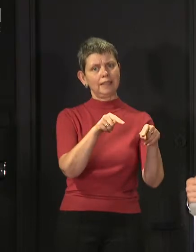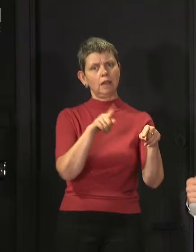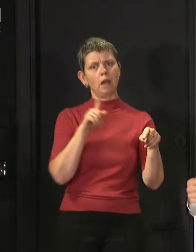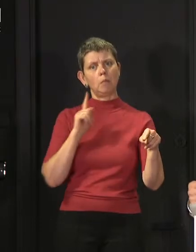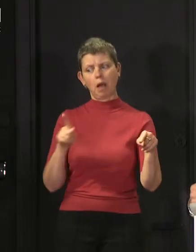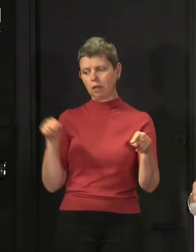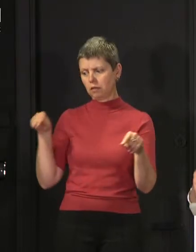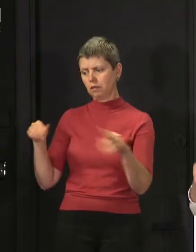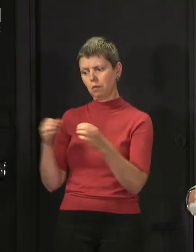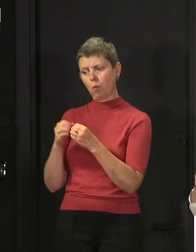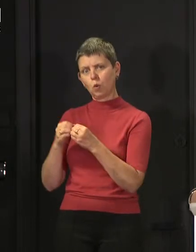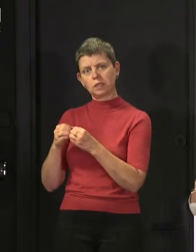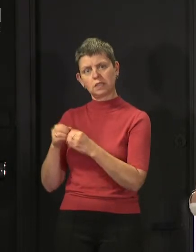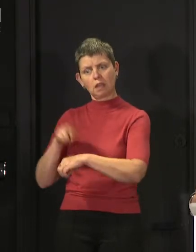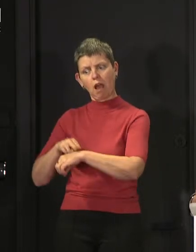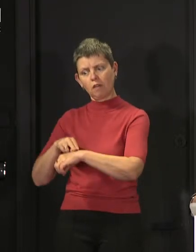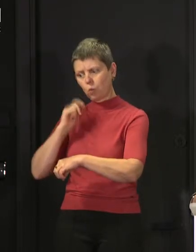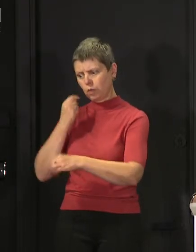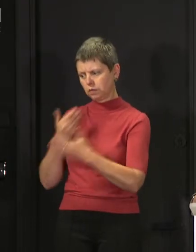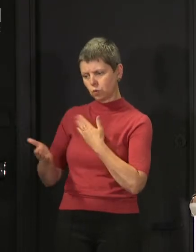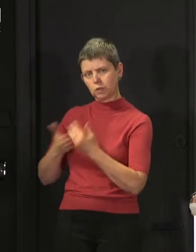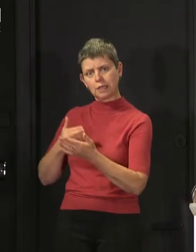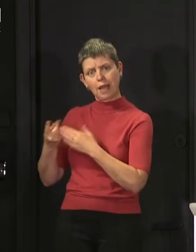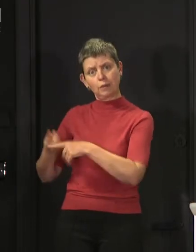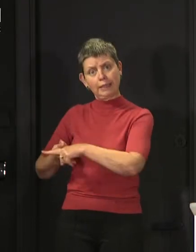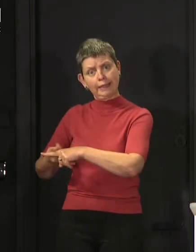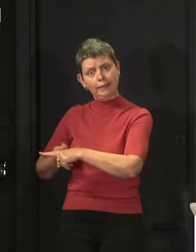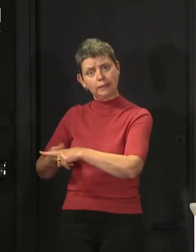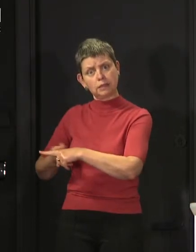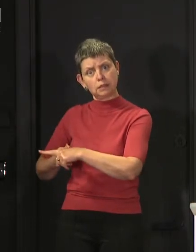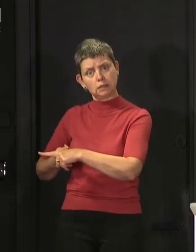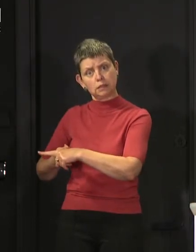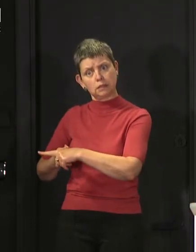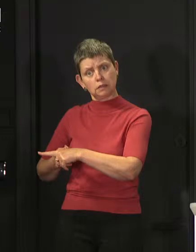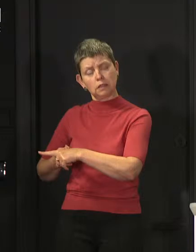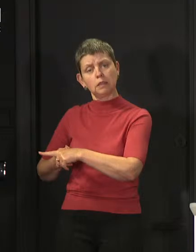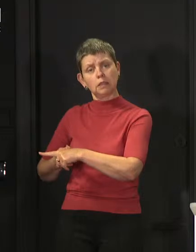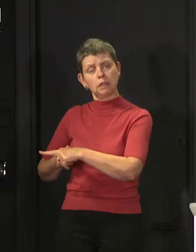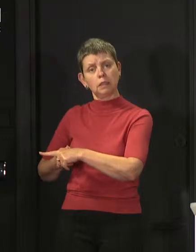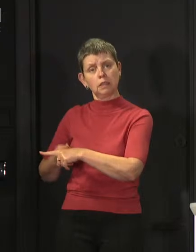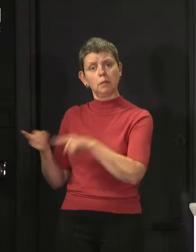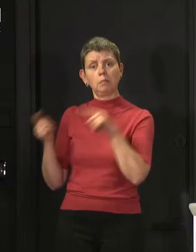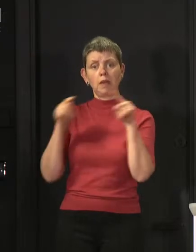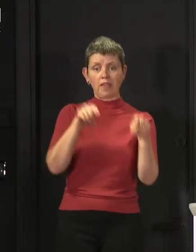do what they do at the English airport and the enforcement would be as it is anyway in